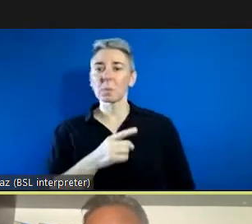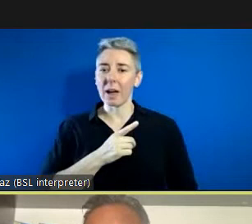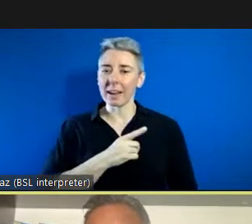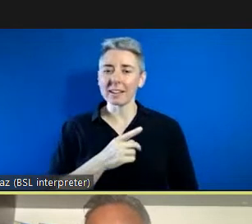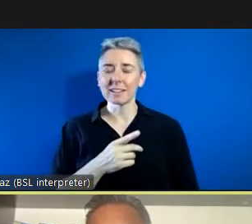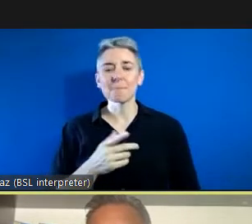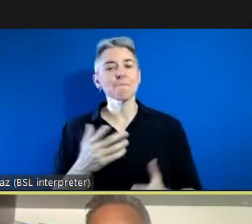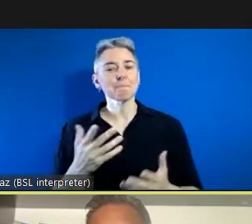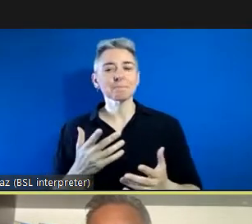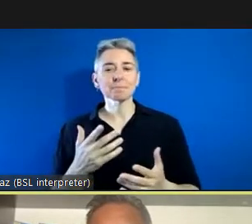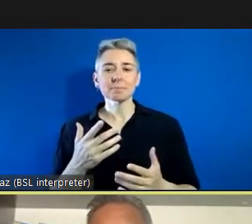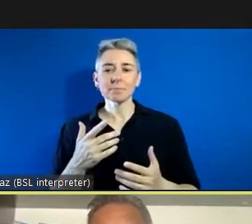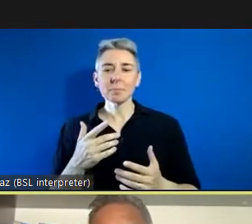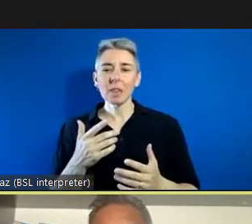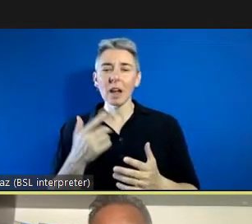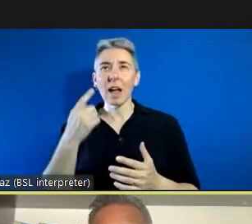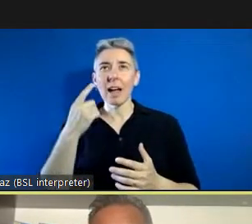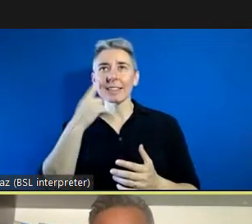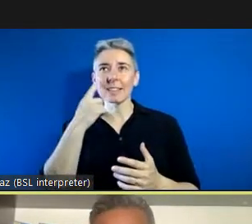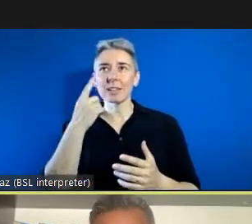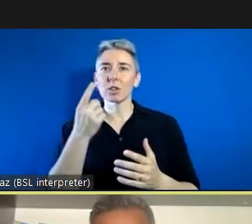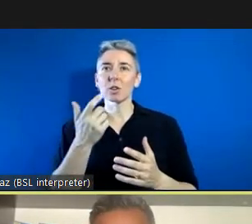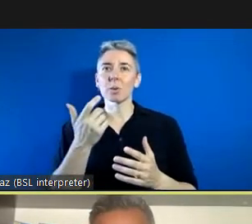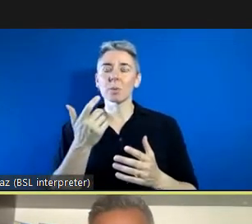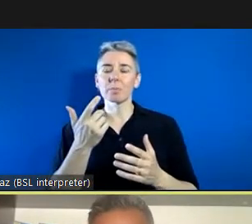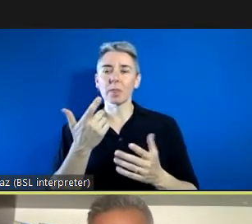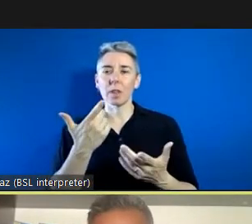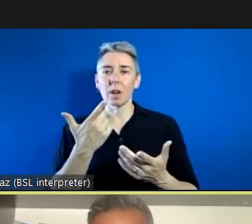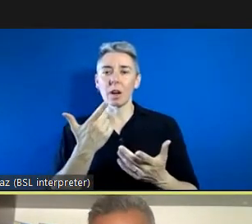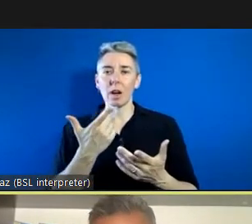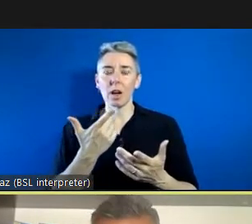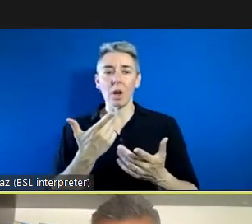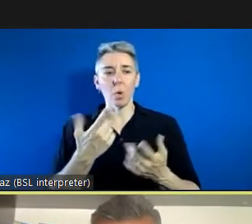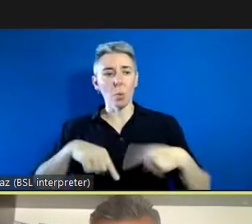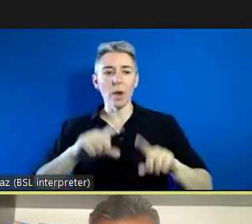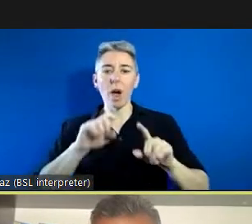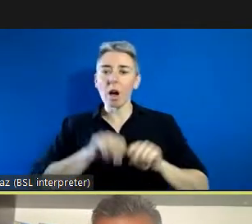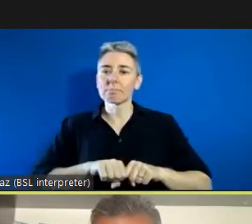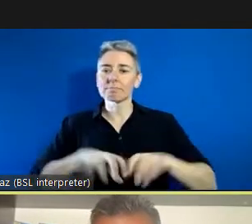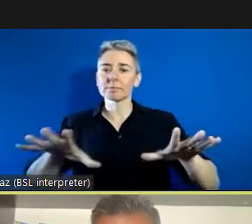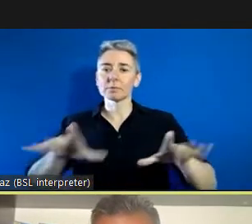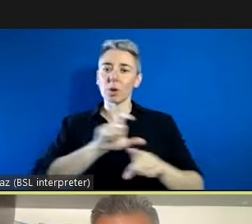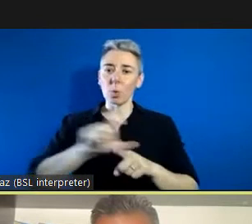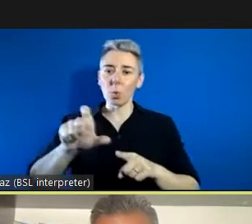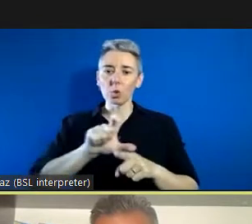in this discussion of a course that we are launching around these discussions of anti-racism,